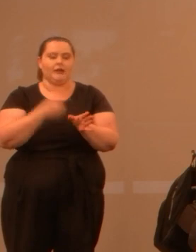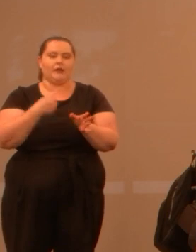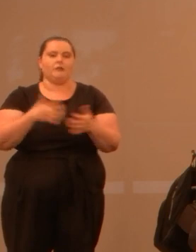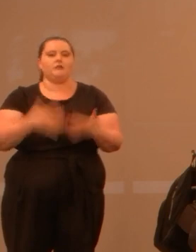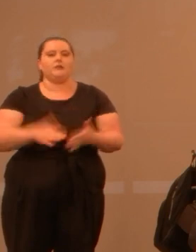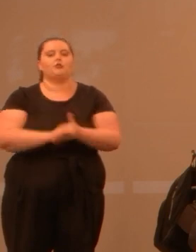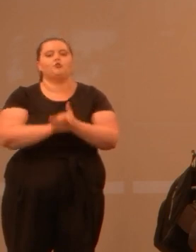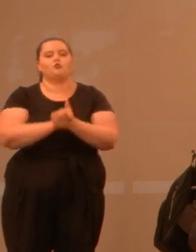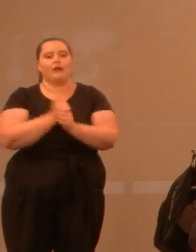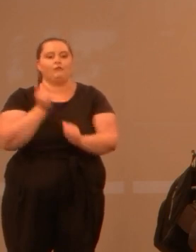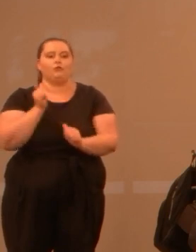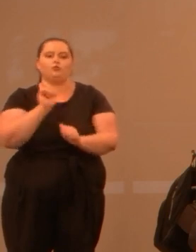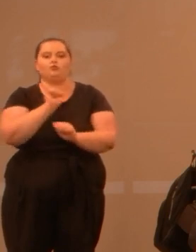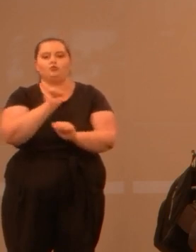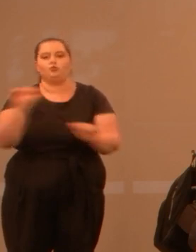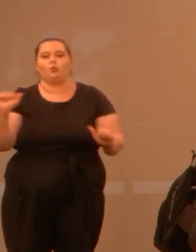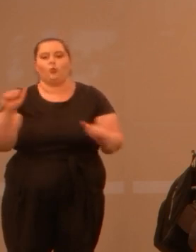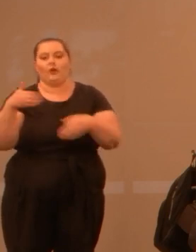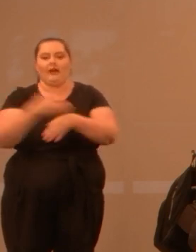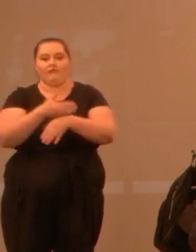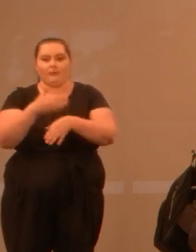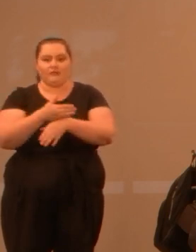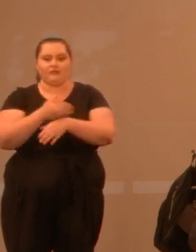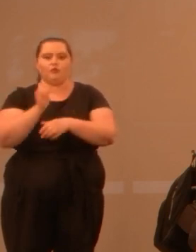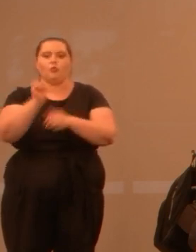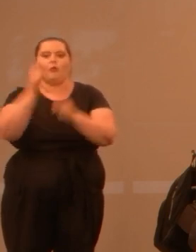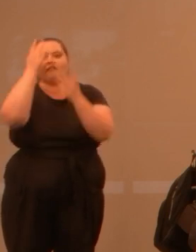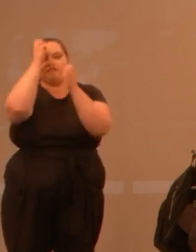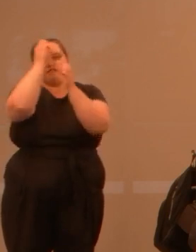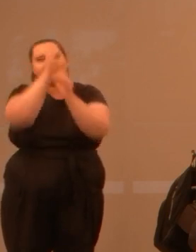governance and oversight, the strategic vision that you have set, it's an